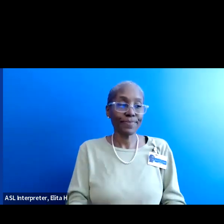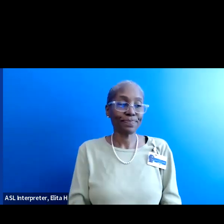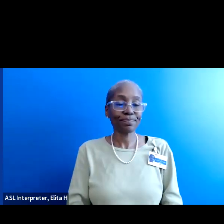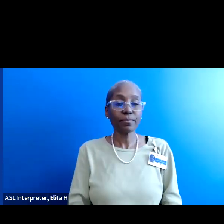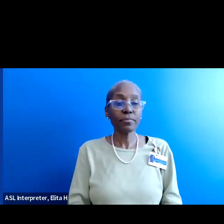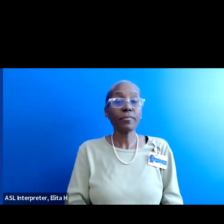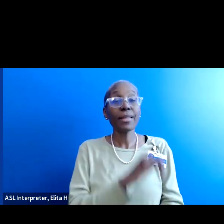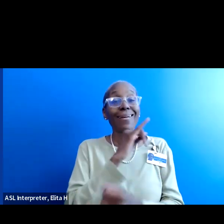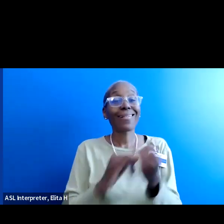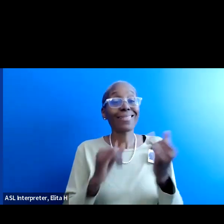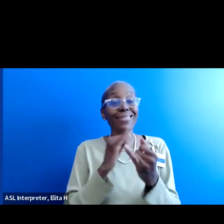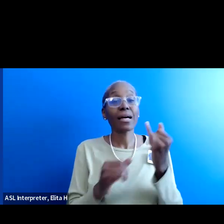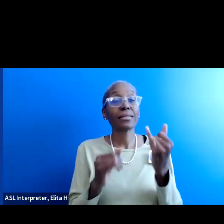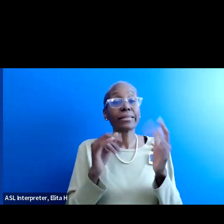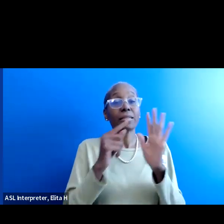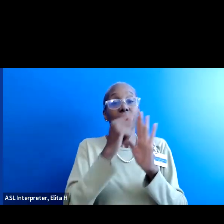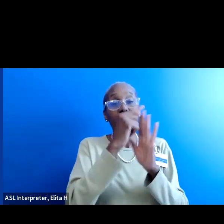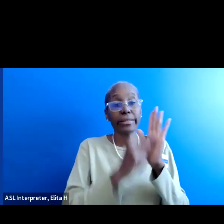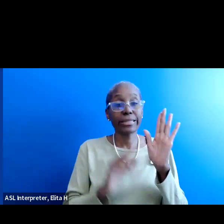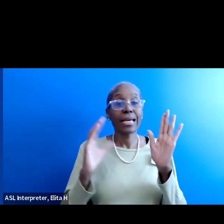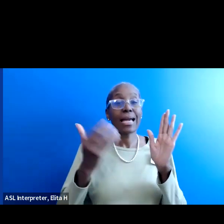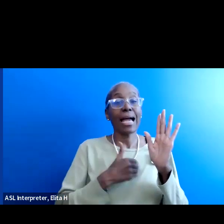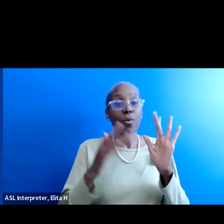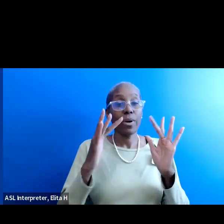Last but not least, here is all of our contact information.